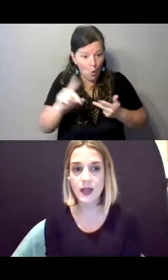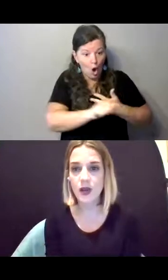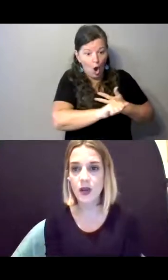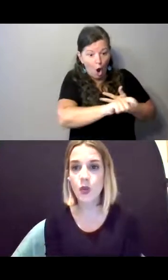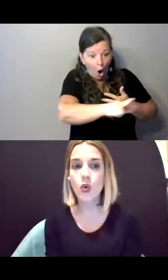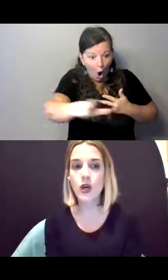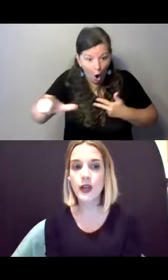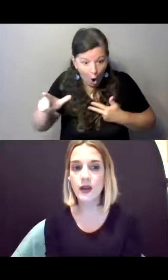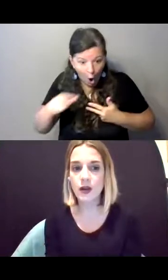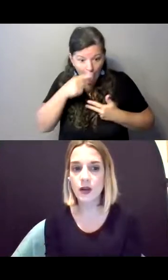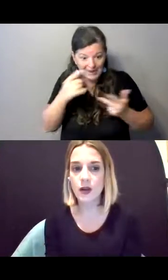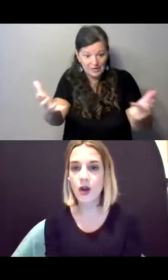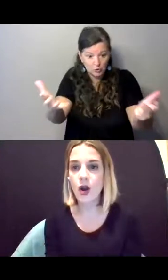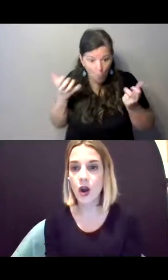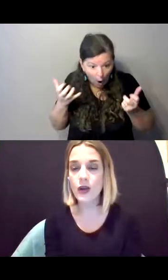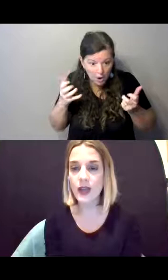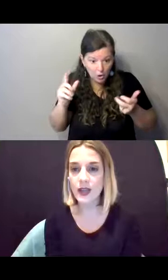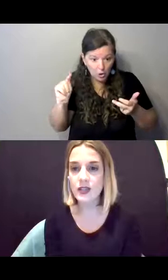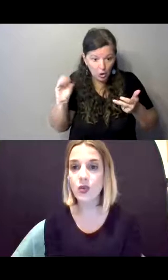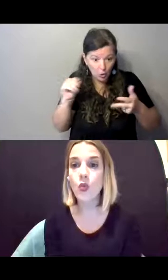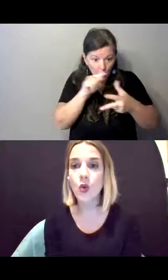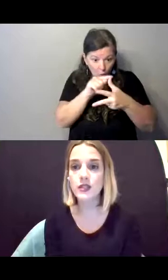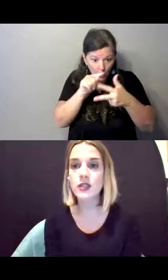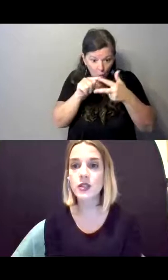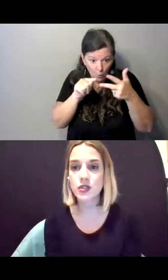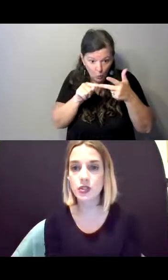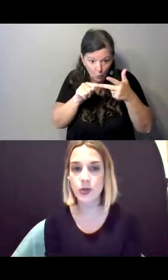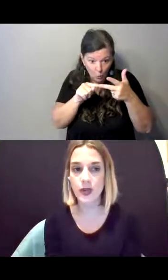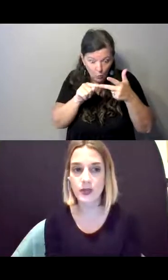Would all kids want to do it?